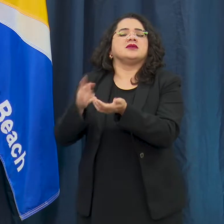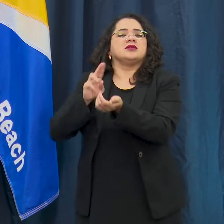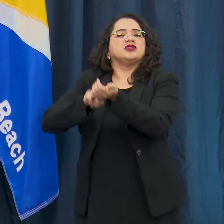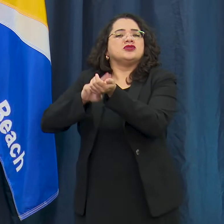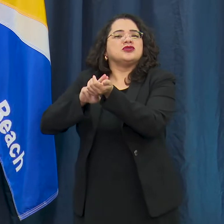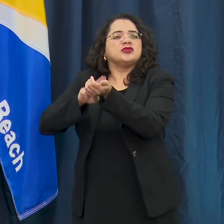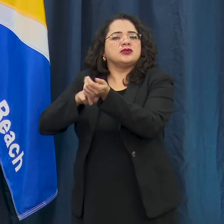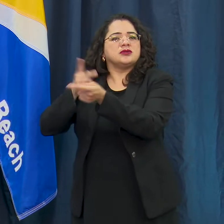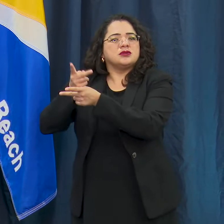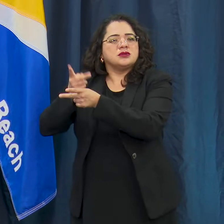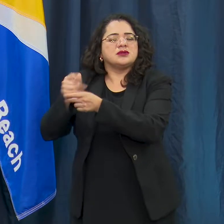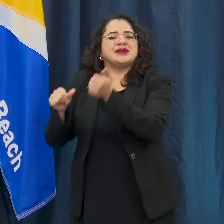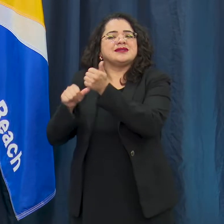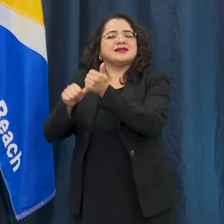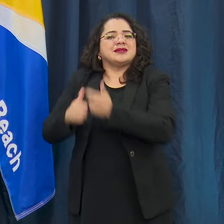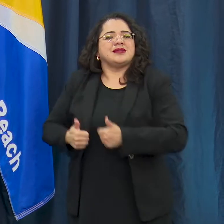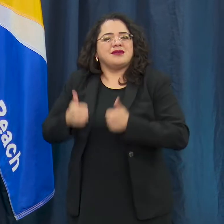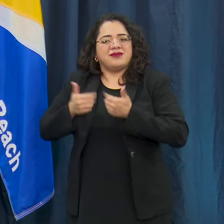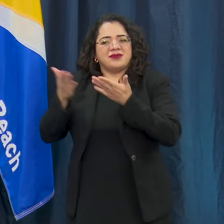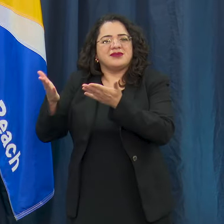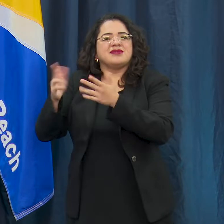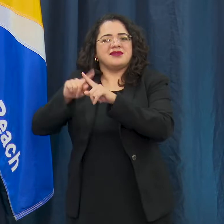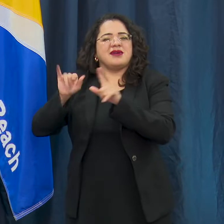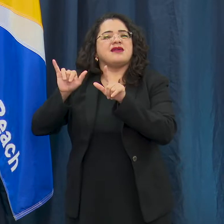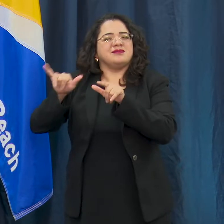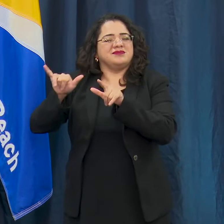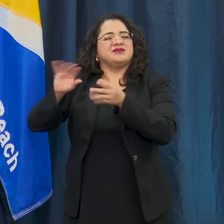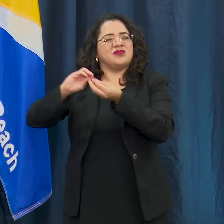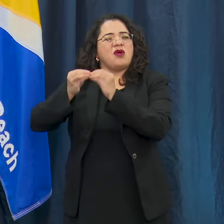known that has been a challenge area for us but we've worked really hard to